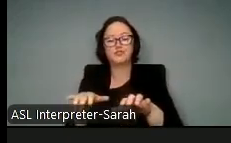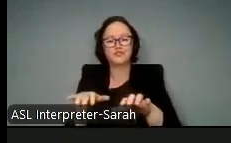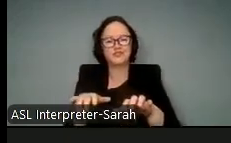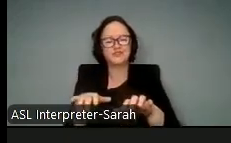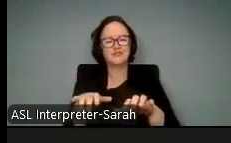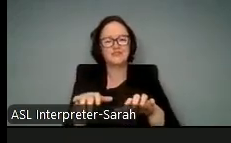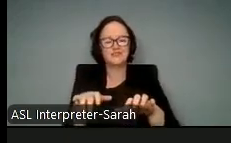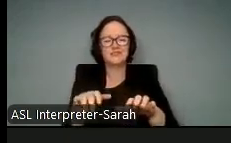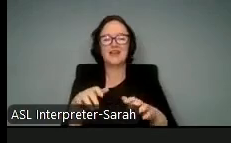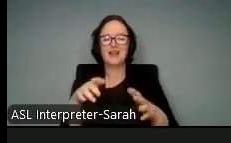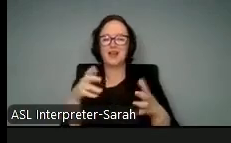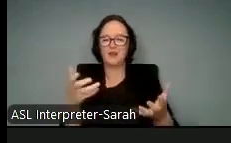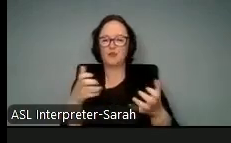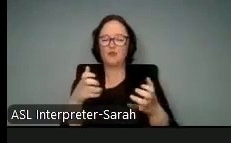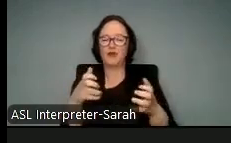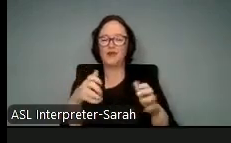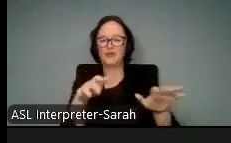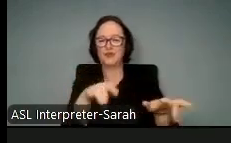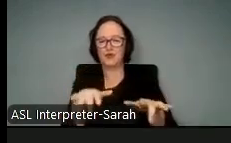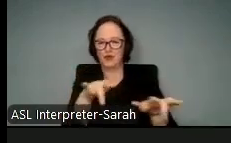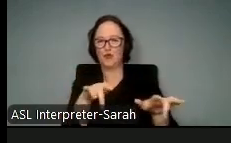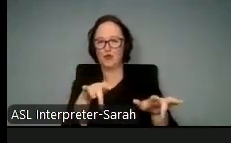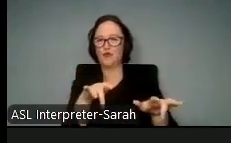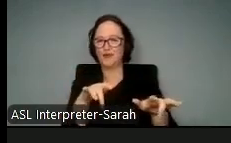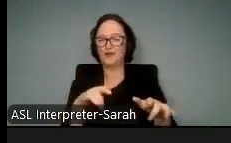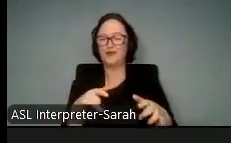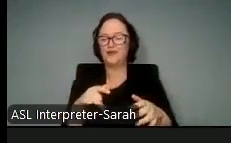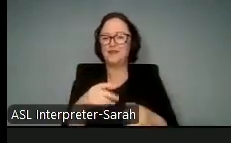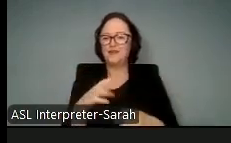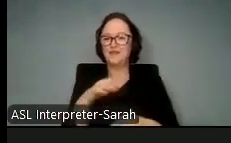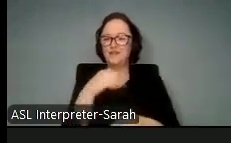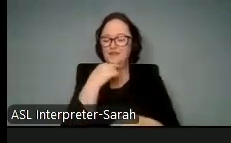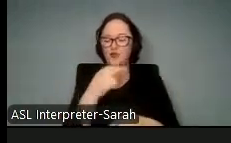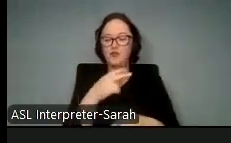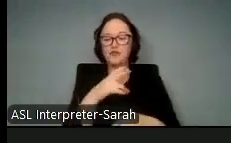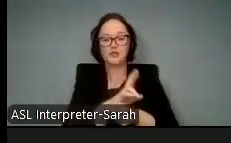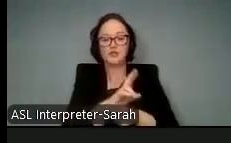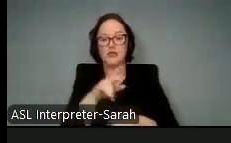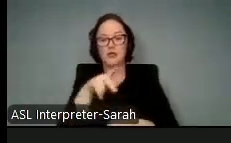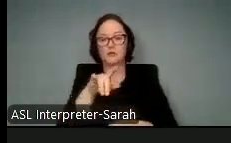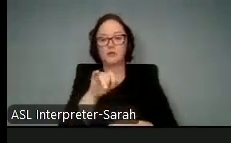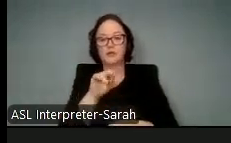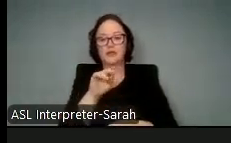"saying using placeholder text as a label is a no-no and just put it on repeat."